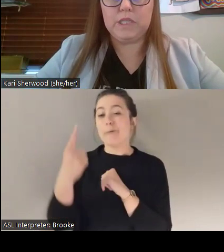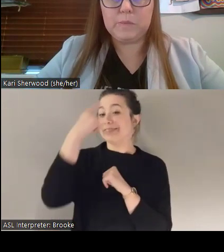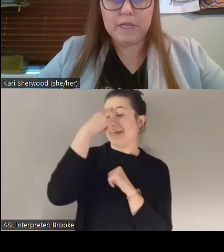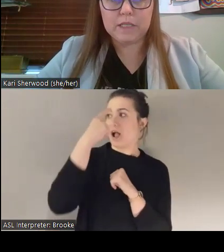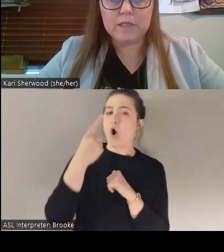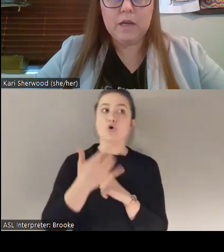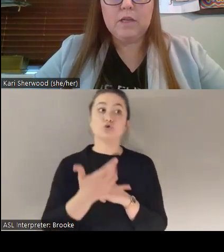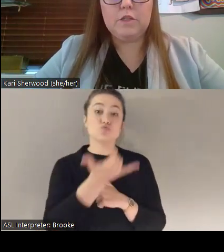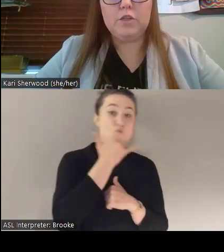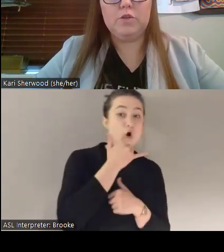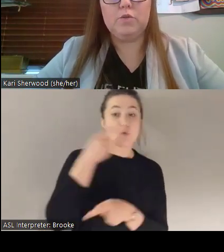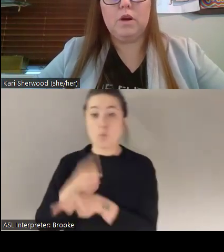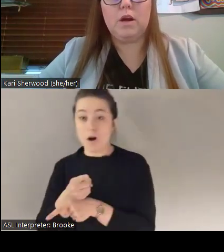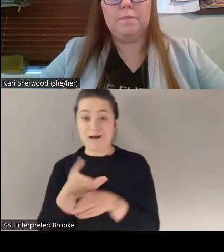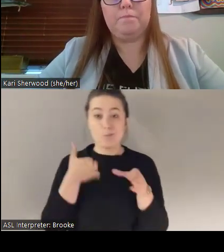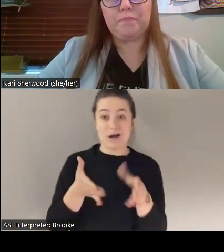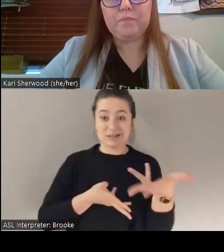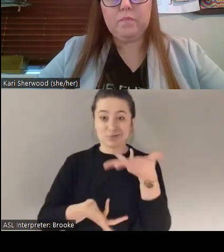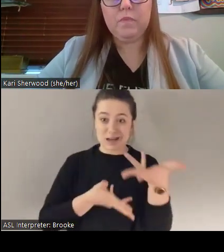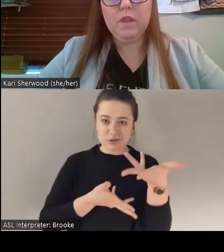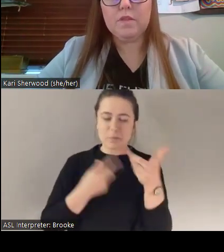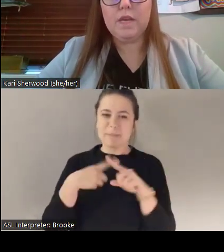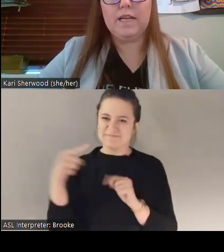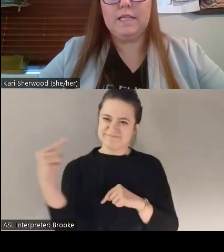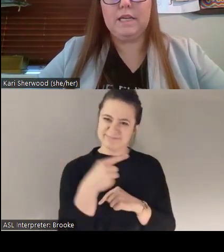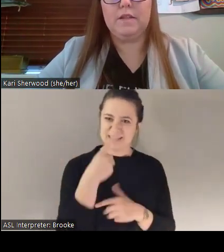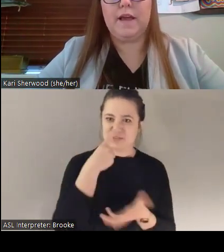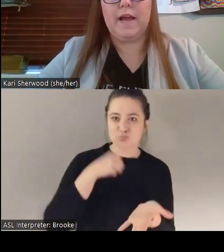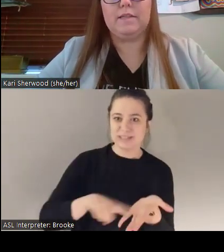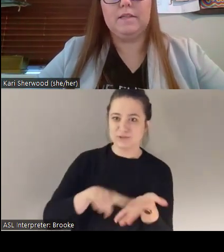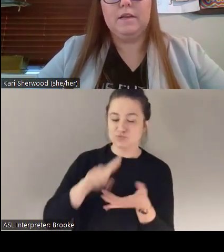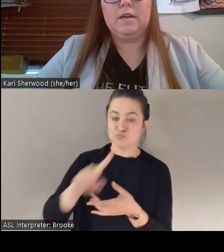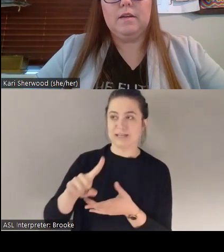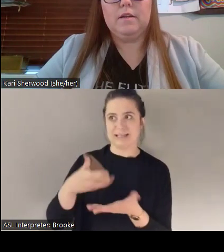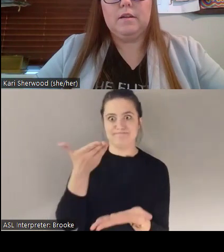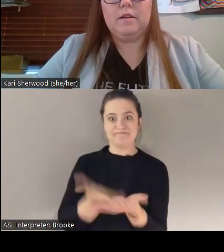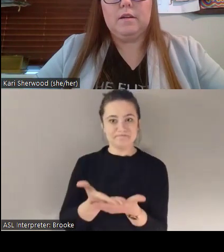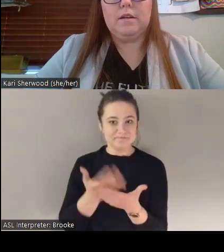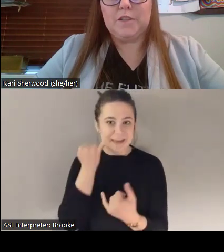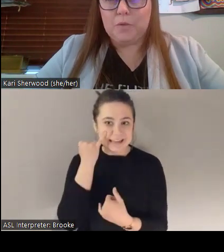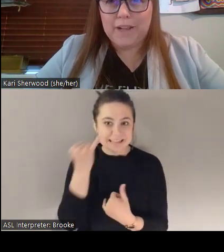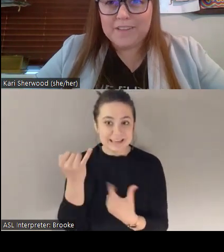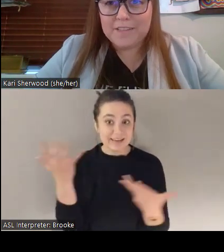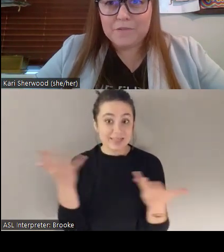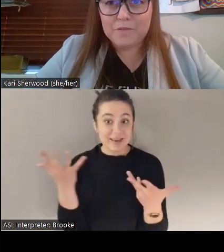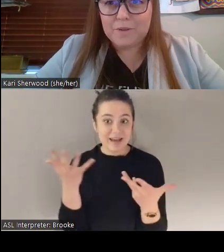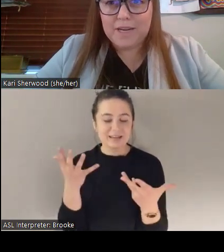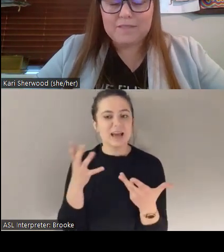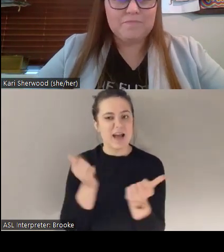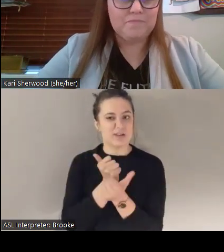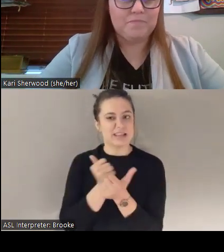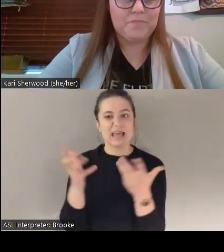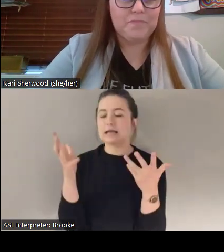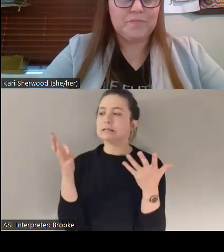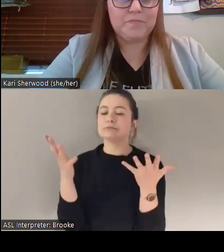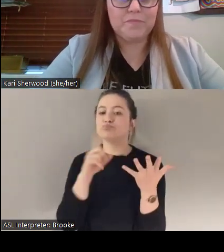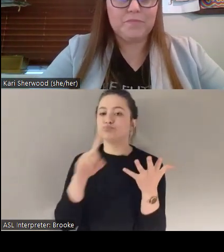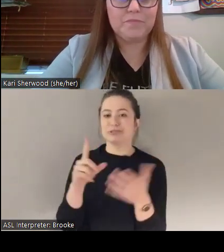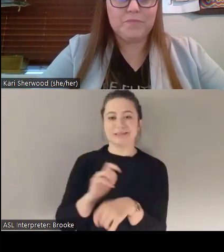speaks to the idea that it's all relative. Right.